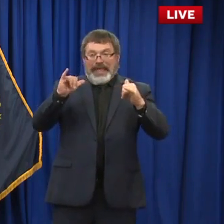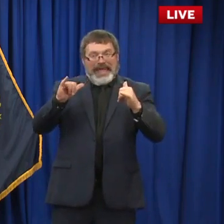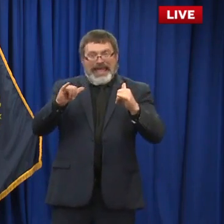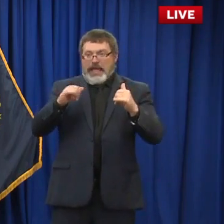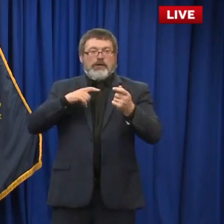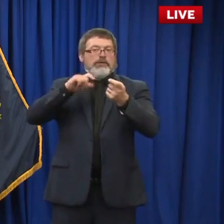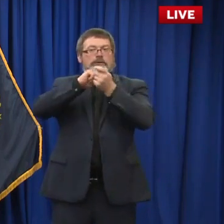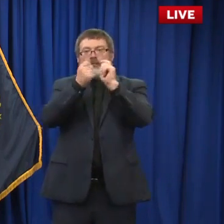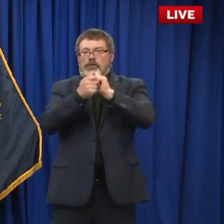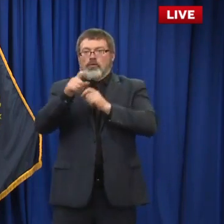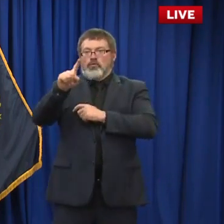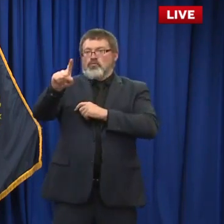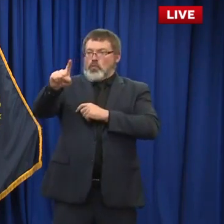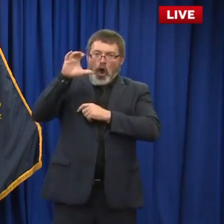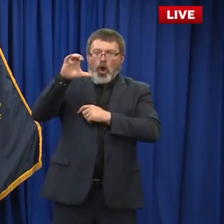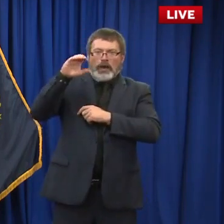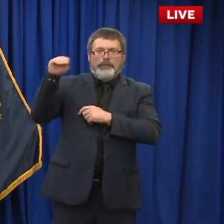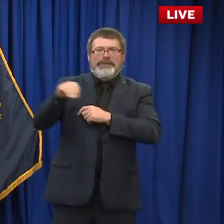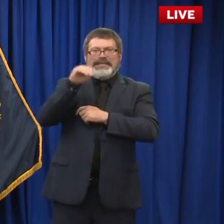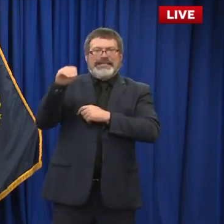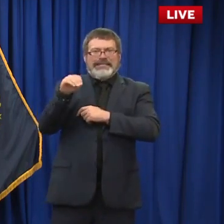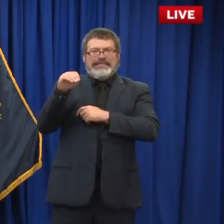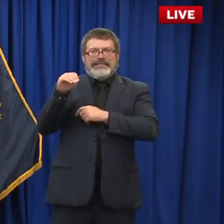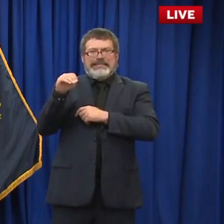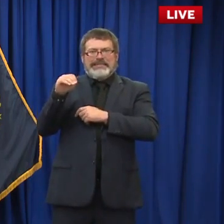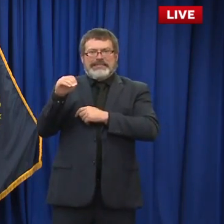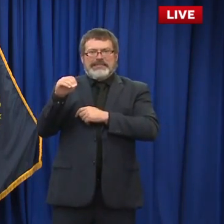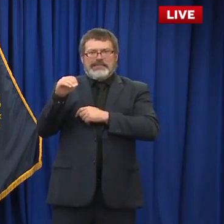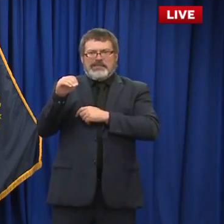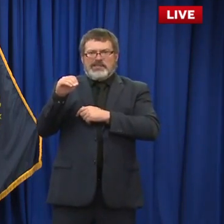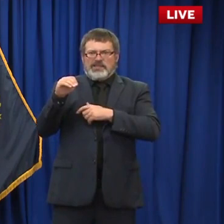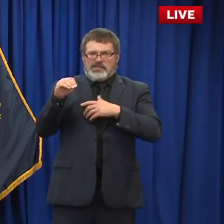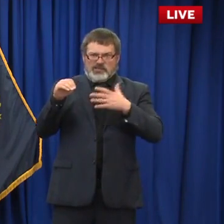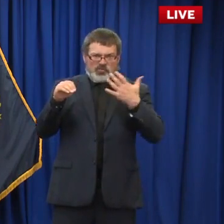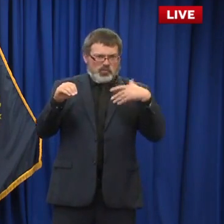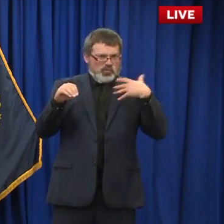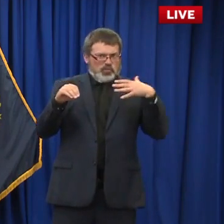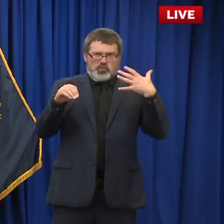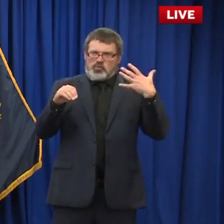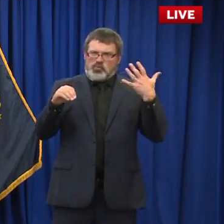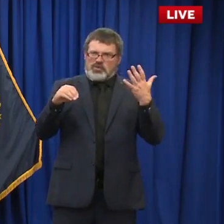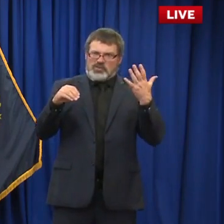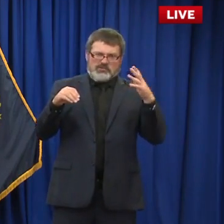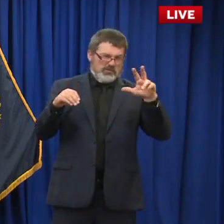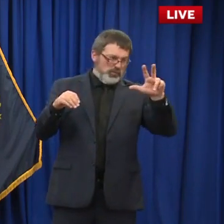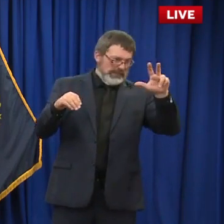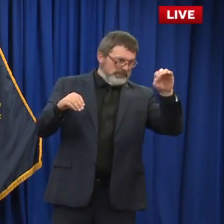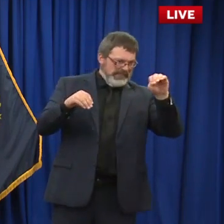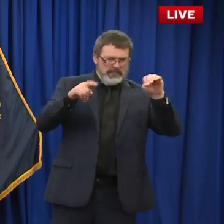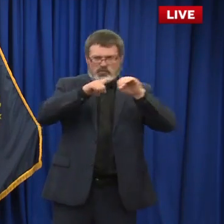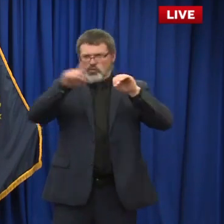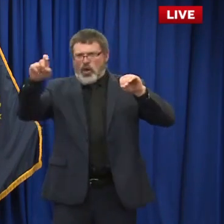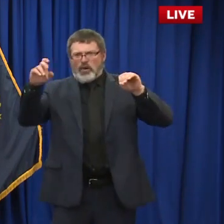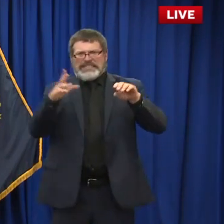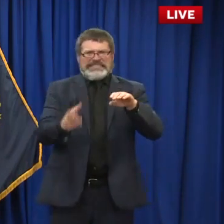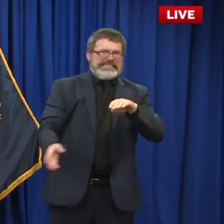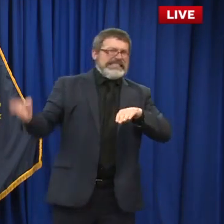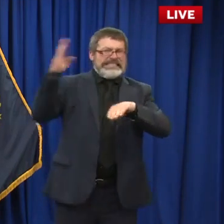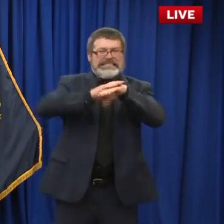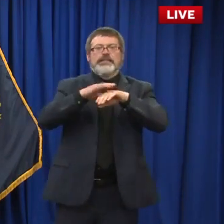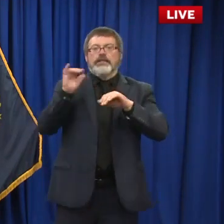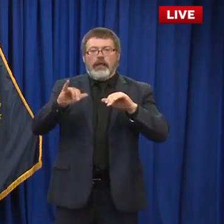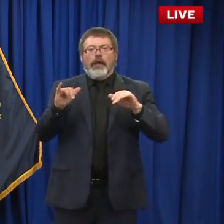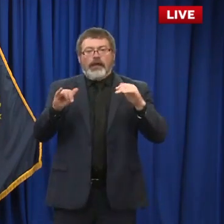WHEN YOU LOOK AT THE FEDERAL SUPPORT, WHAT WE'VE BEEN ABLE TO DO IN TRIPLING THE STATE SUPPORT TO THOSE PROGRAMS, WHAT WE'VE BEEN ABLE TO DO WITH THE C.A.R.E.S. ACT FUNDS, SO THERE'S